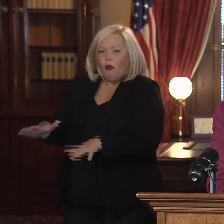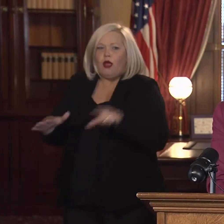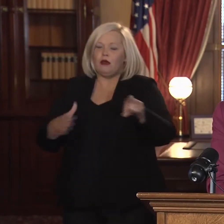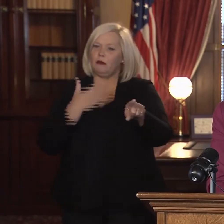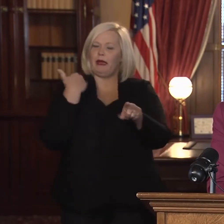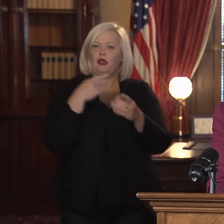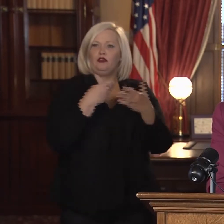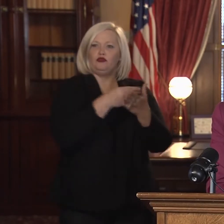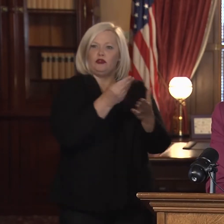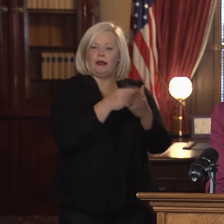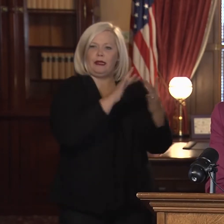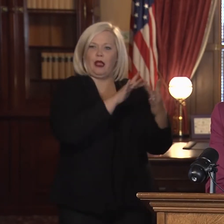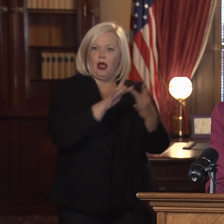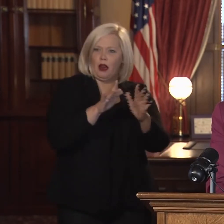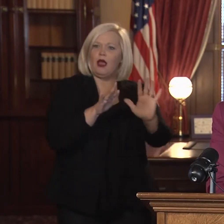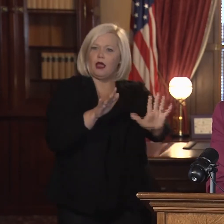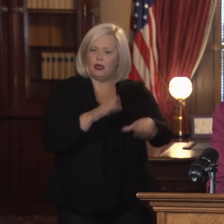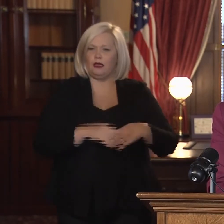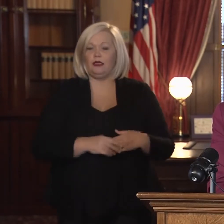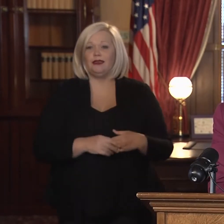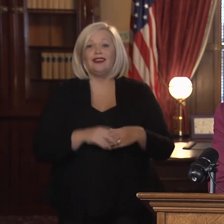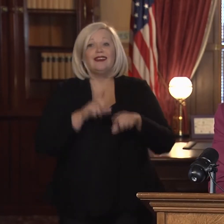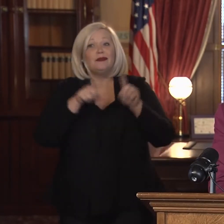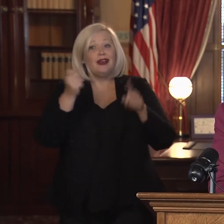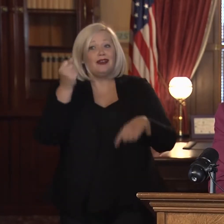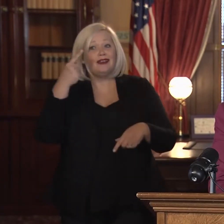AND MANY PEOPLE OPTED FOR ONLINE SHOPPING TO AVOID CROWDS AND